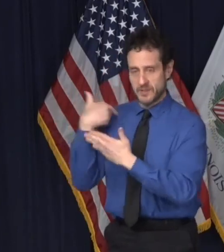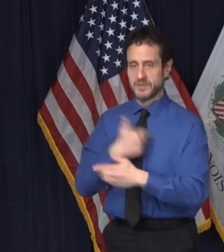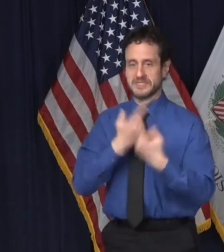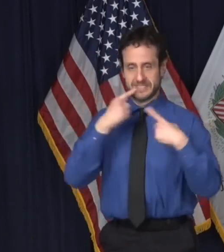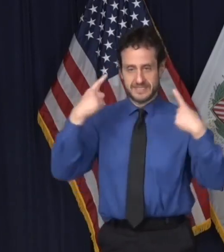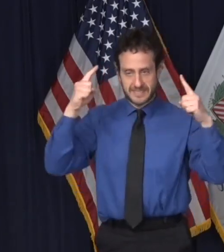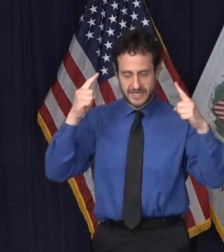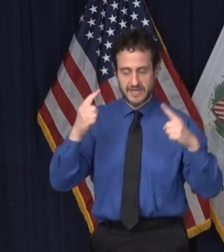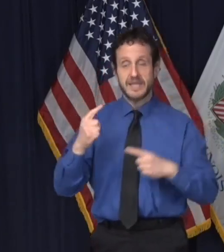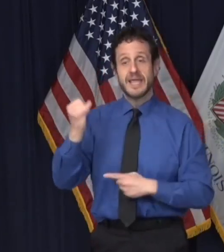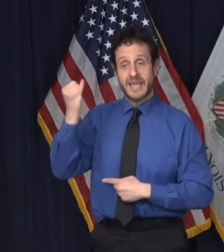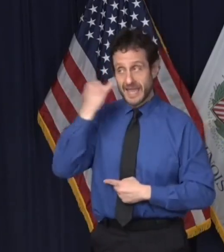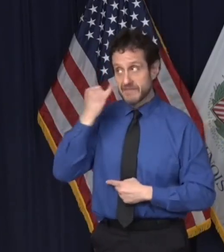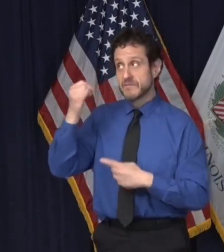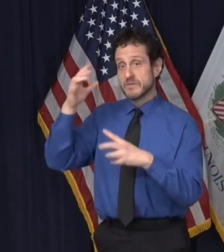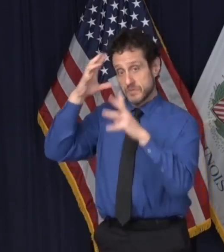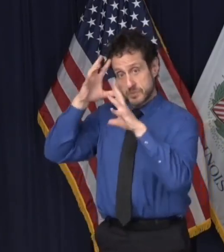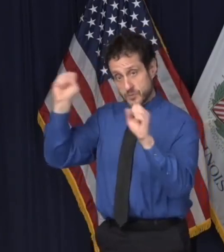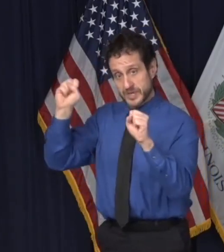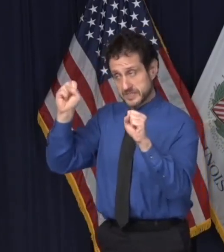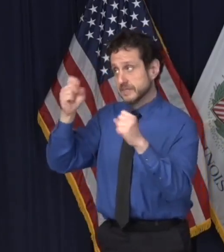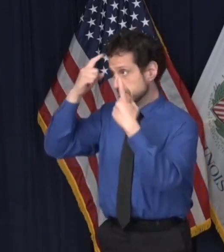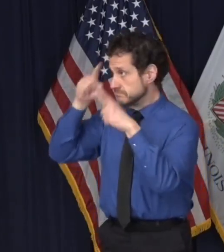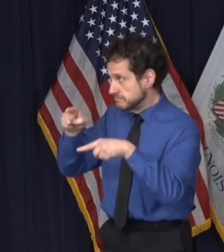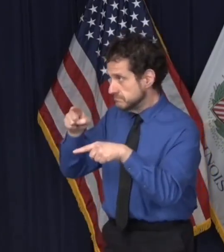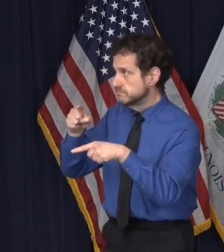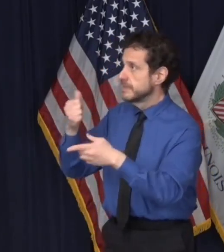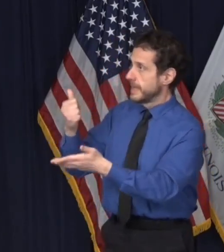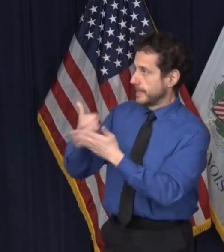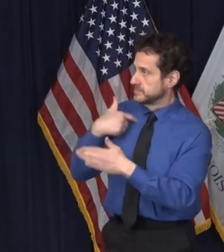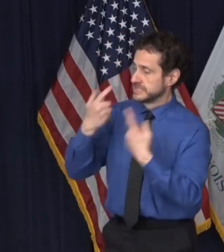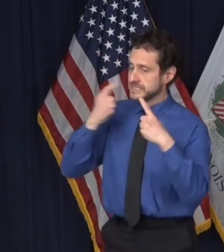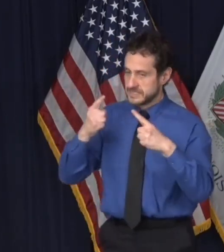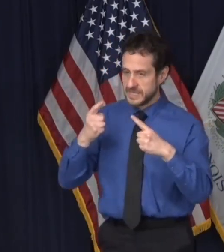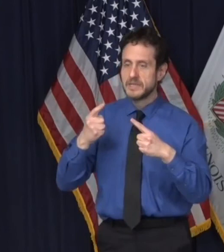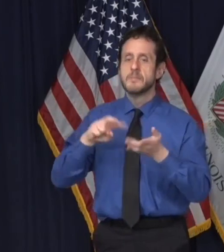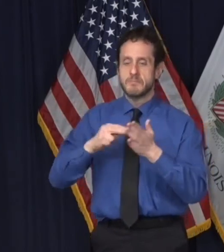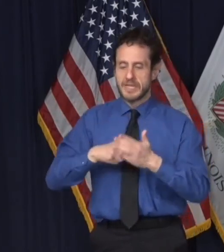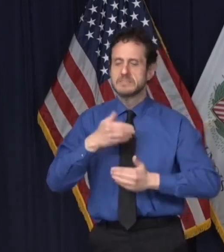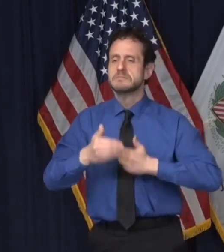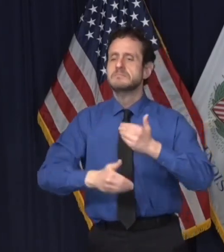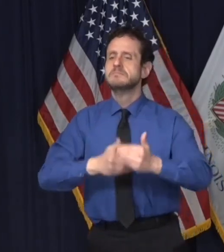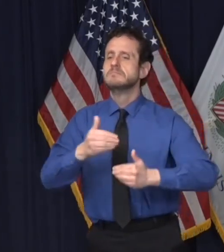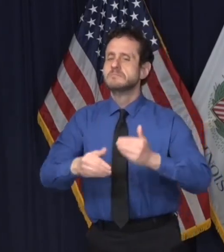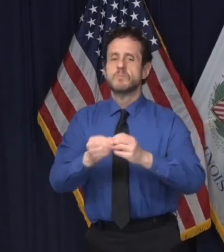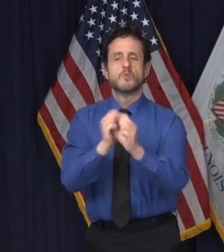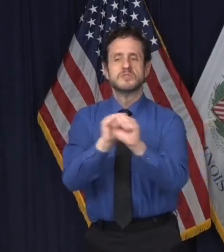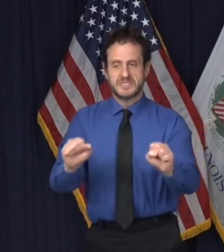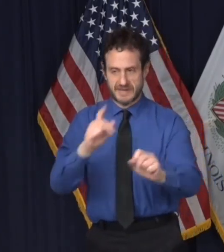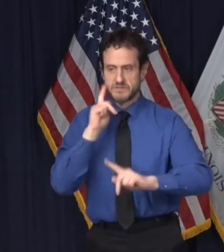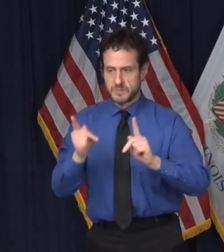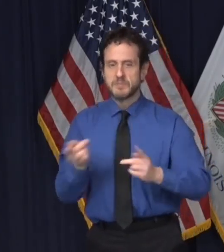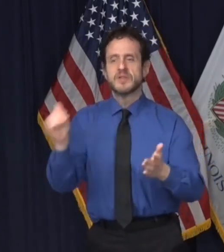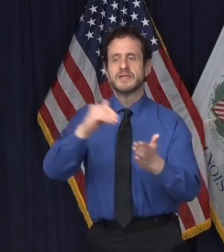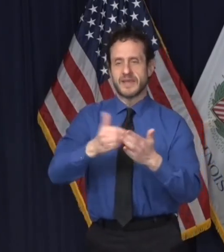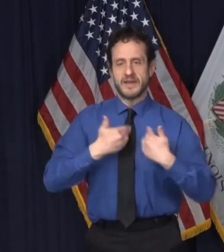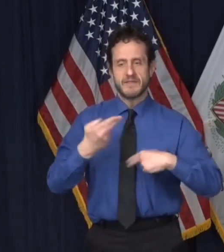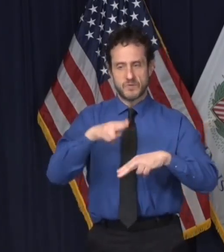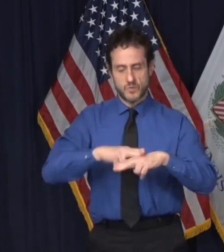HELP US ACCOMPLISH THAT, BECAUSE THAT'S WHAT WILL MAKE IT SAFER FOR PEOPLE TO BEGIN TO RETURN TO THEIR NORMAL LIVES.